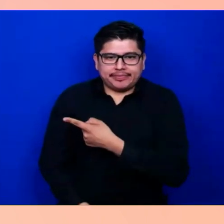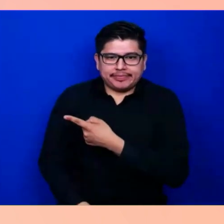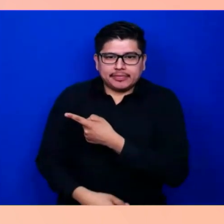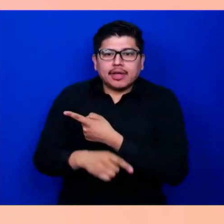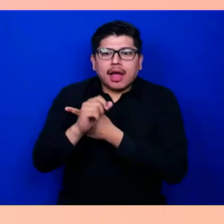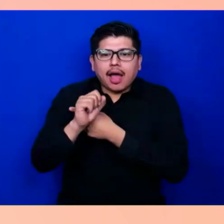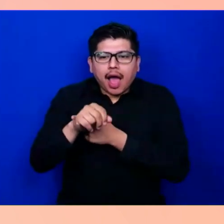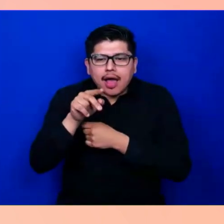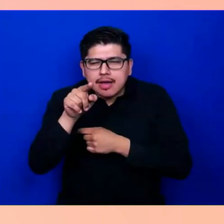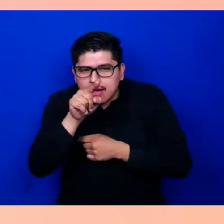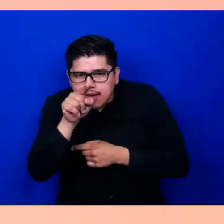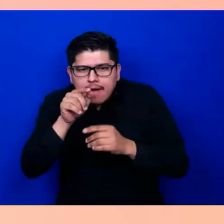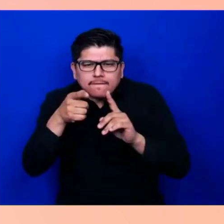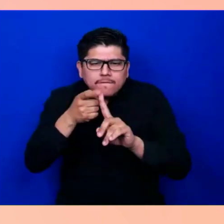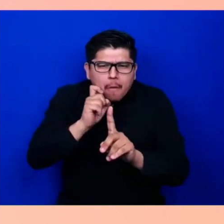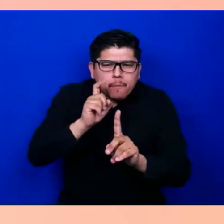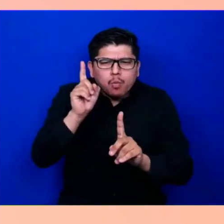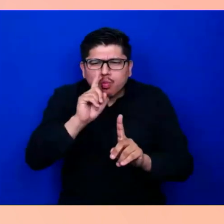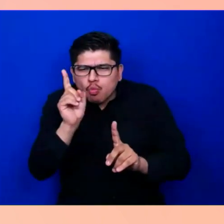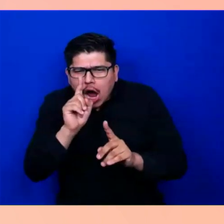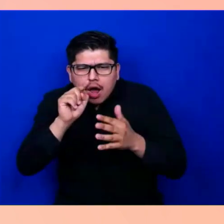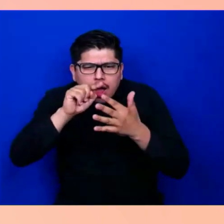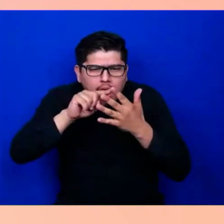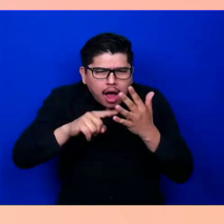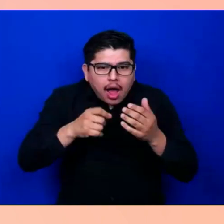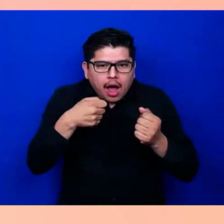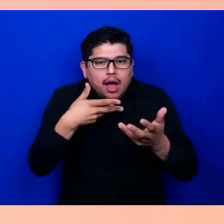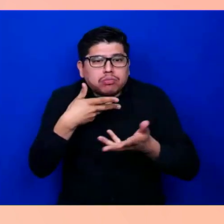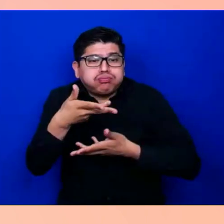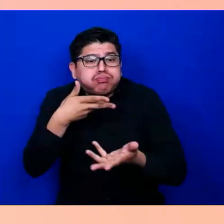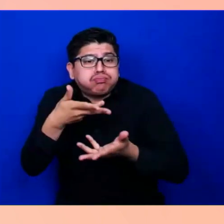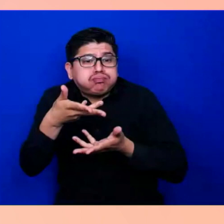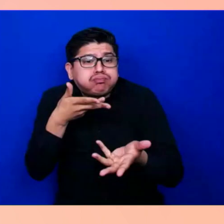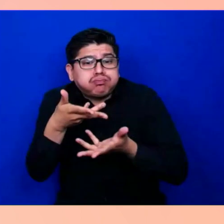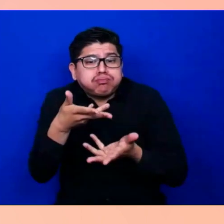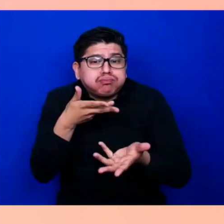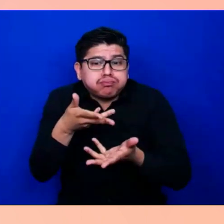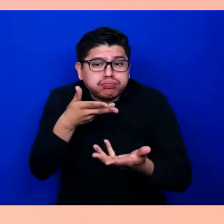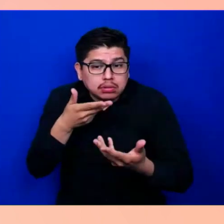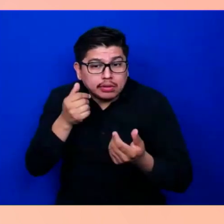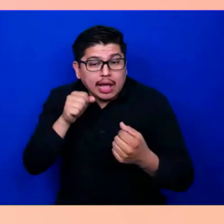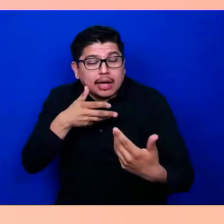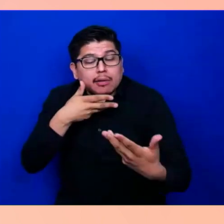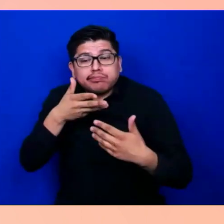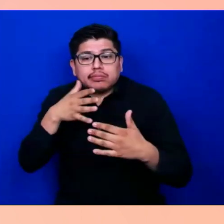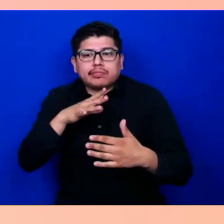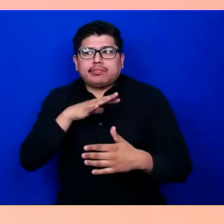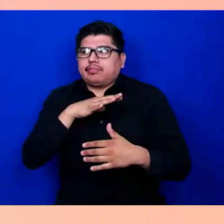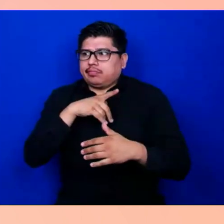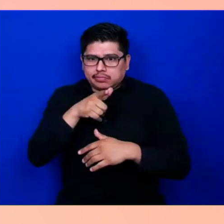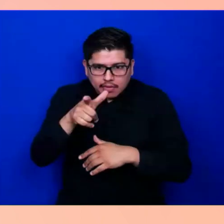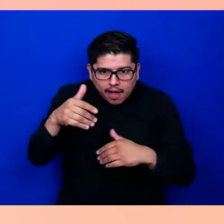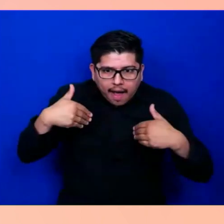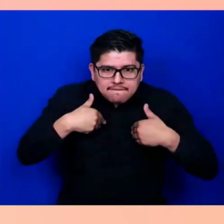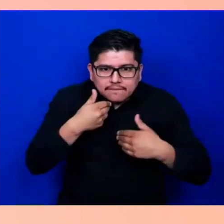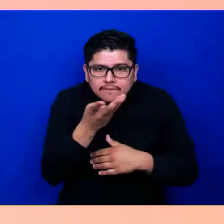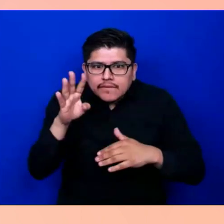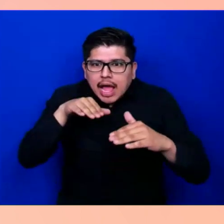We can also interact with it. It said there are several accessible public transport options, but we can also ask it and go a bit further.